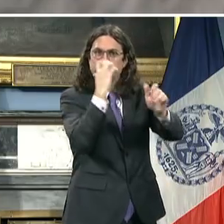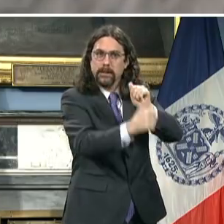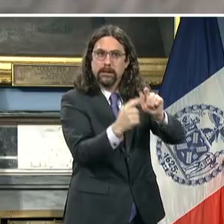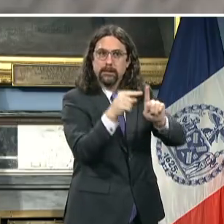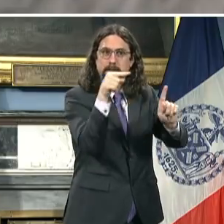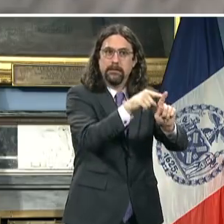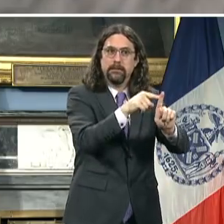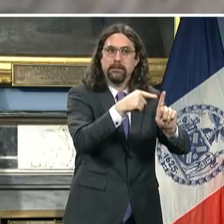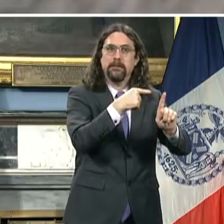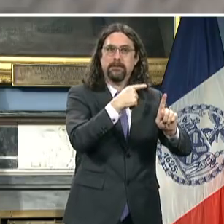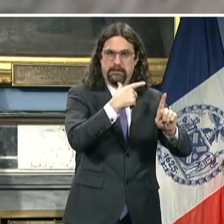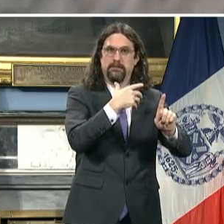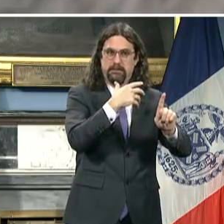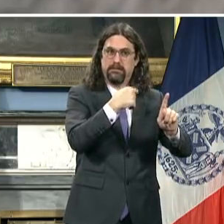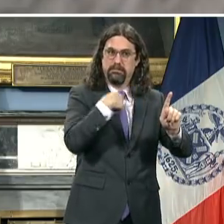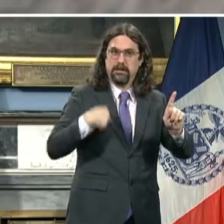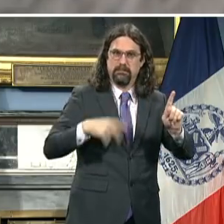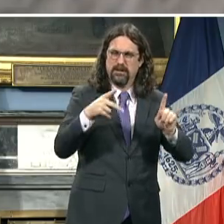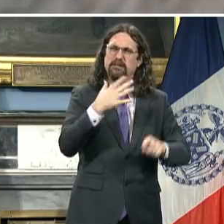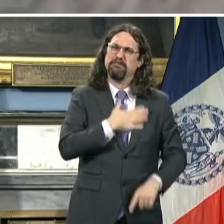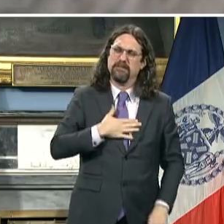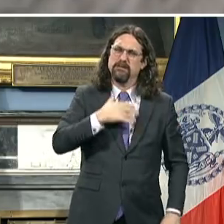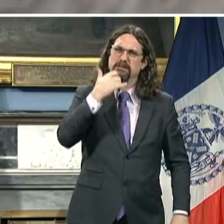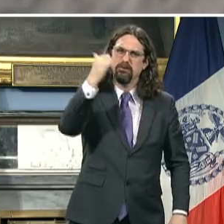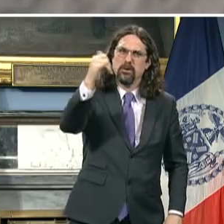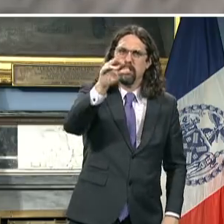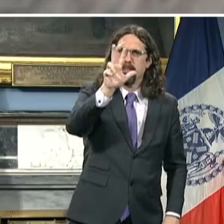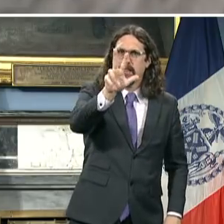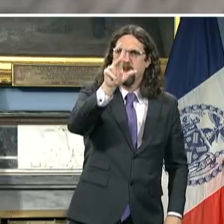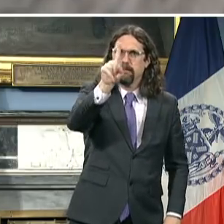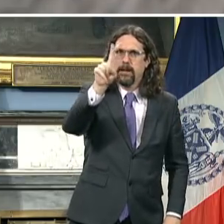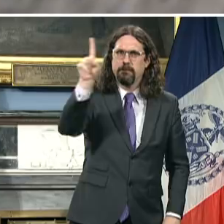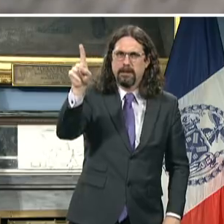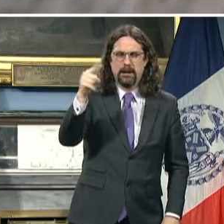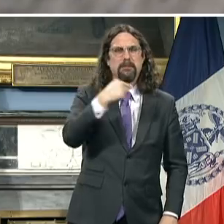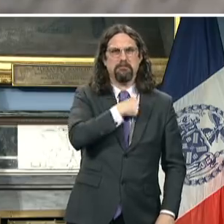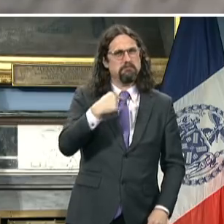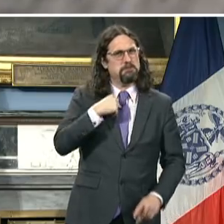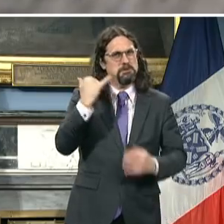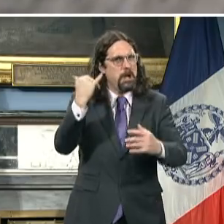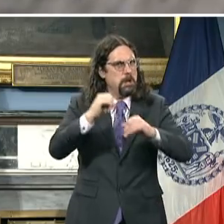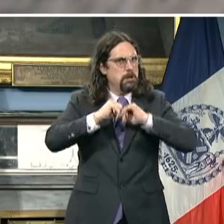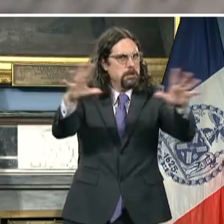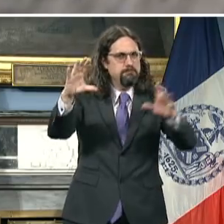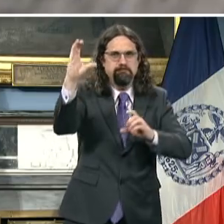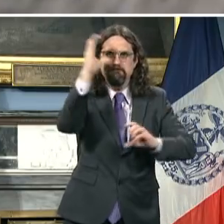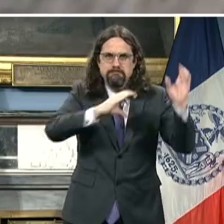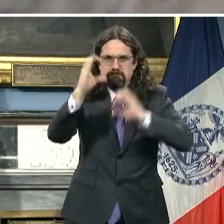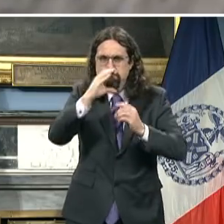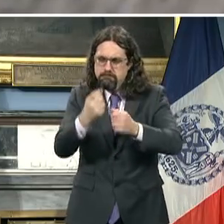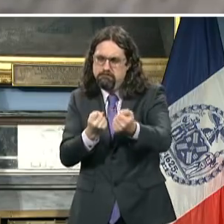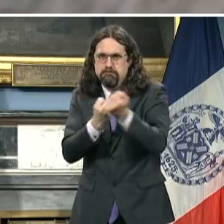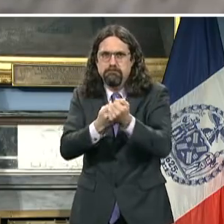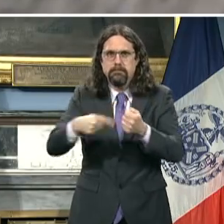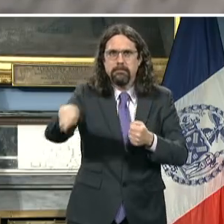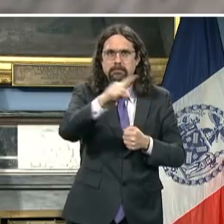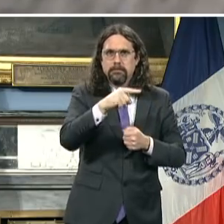WE WANT TO FIND THE PERPETRATORS OF THESE CRIMES, WE WANT TO FIND SOMEONE WHO HAS